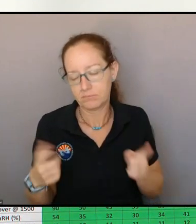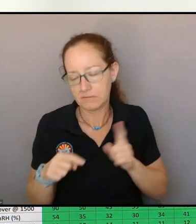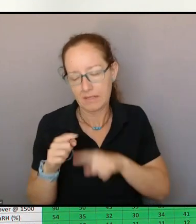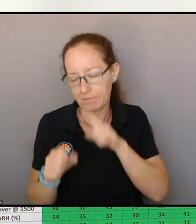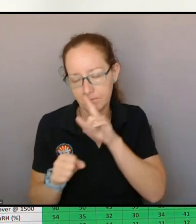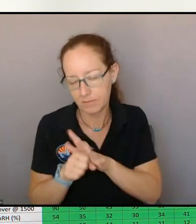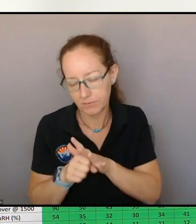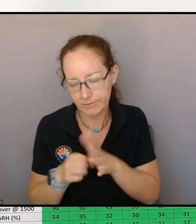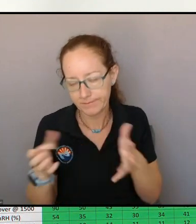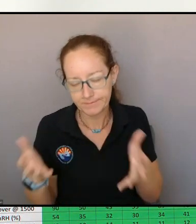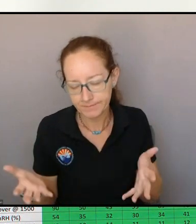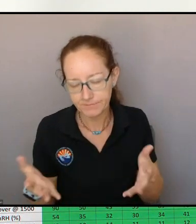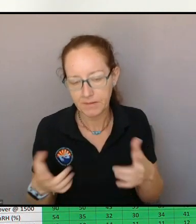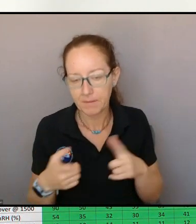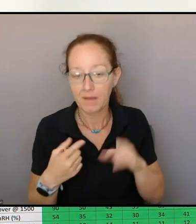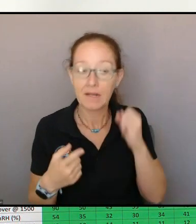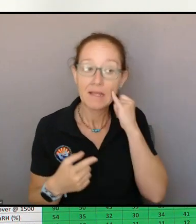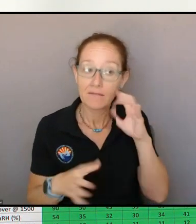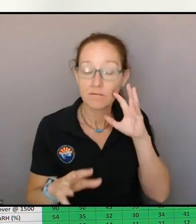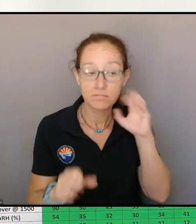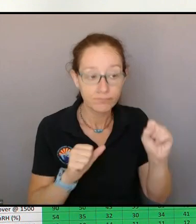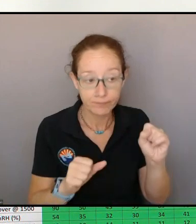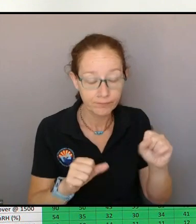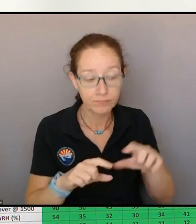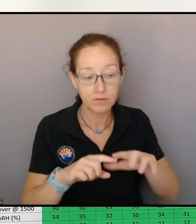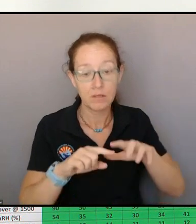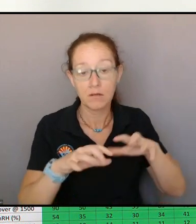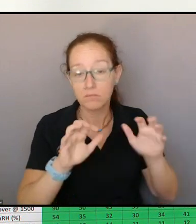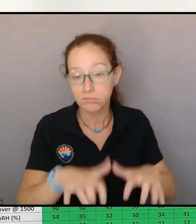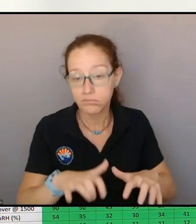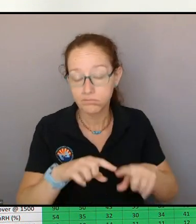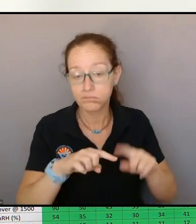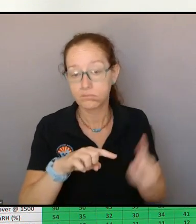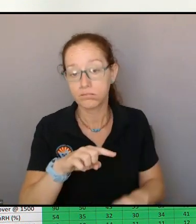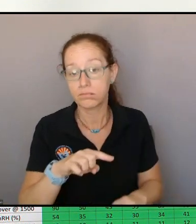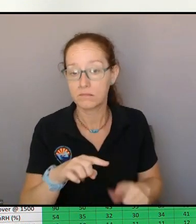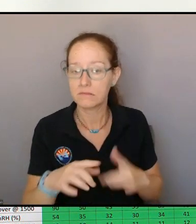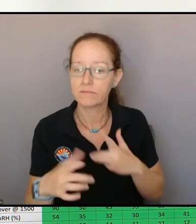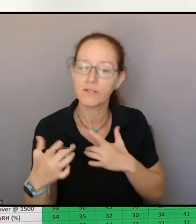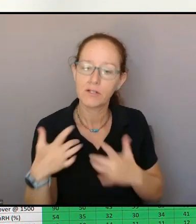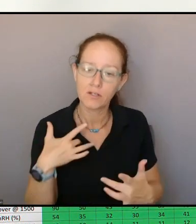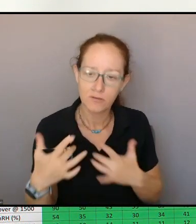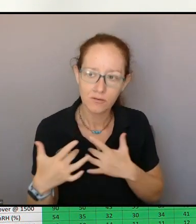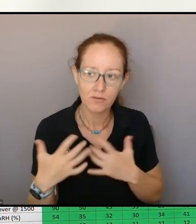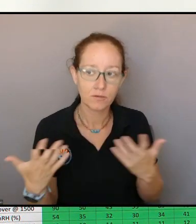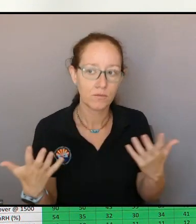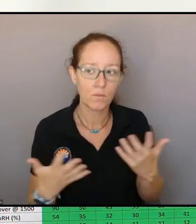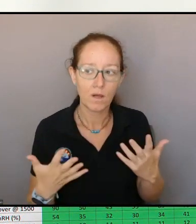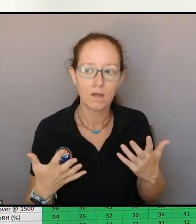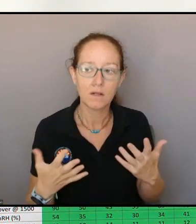any time we have thunderstorm activity we are concerned about potentially strong, intense rainfall. So, we'll be watching